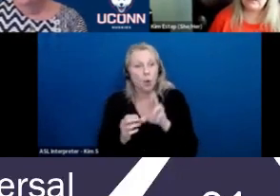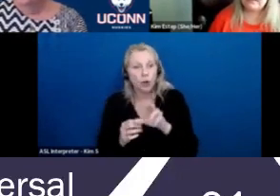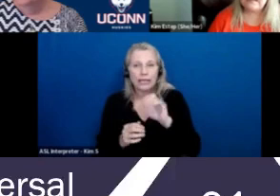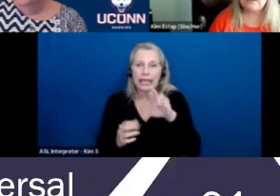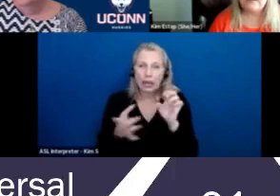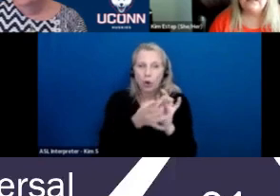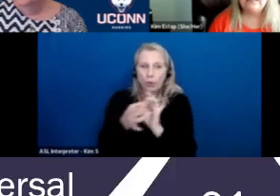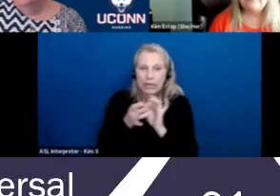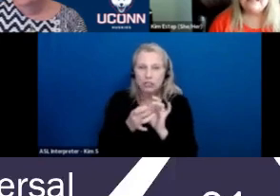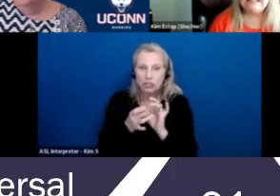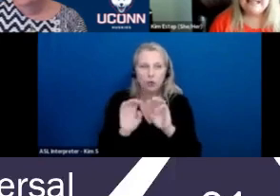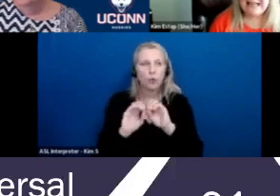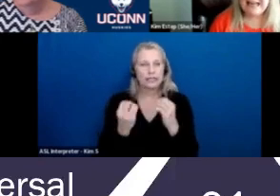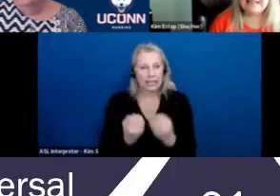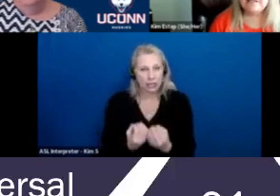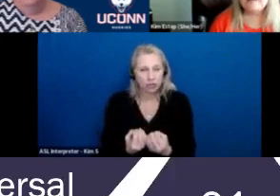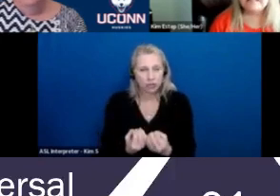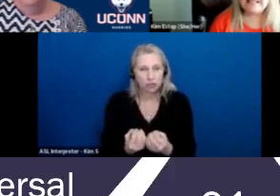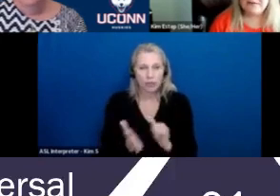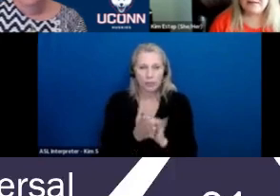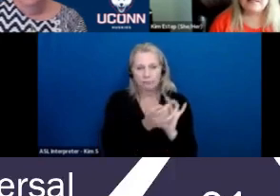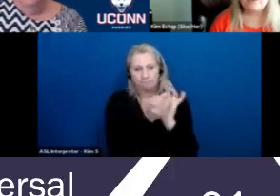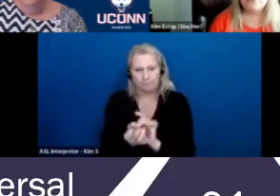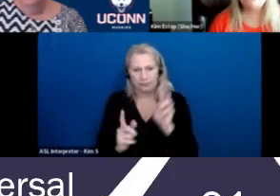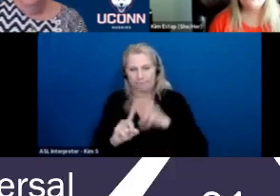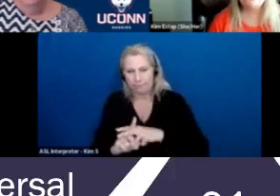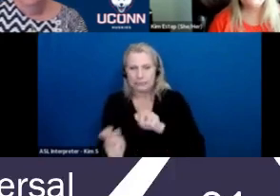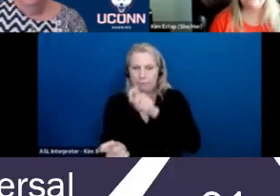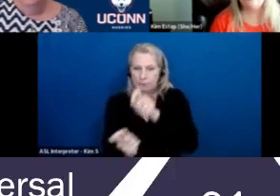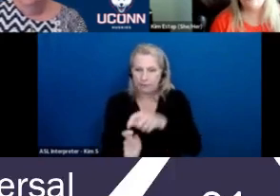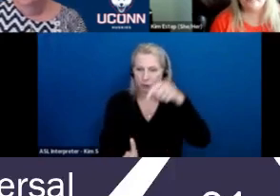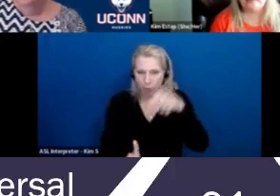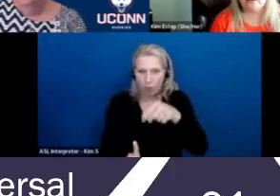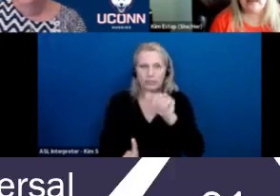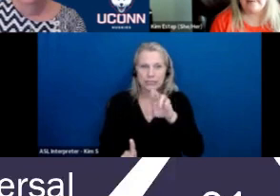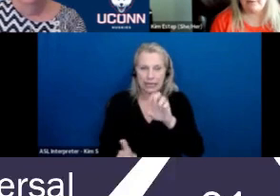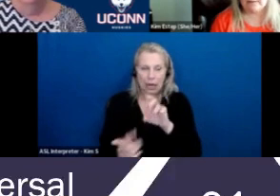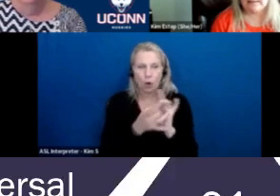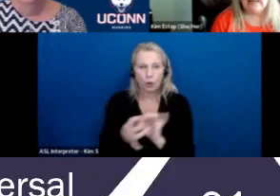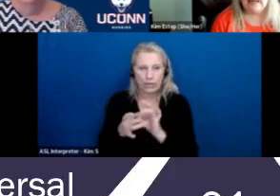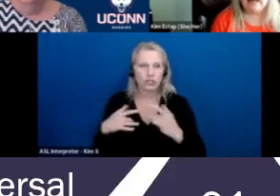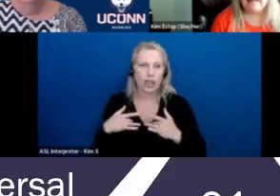organization that is dedicated specifically to those care coordination efforts. And